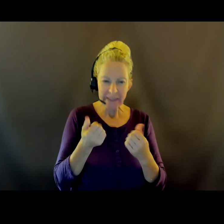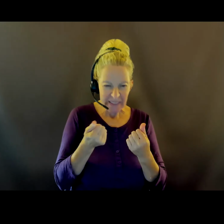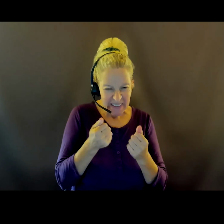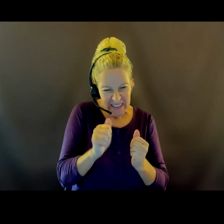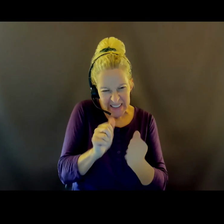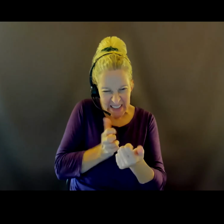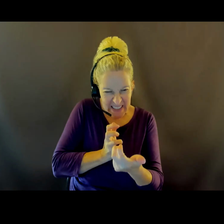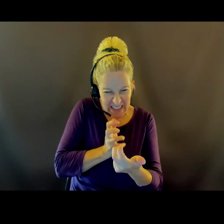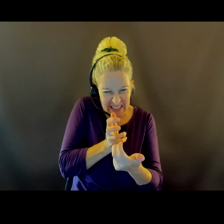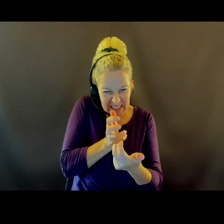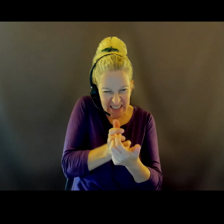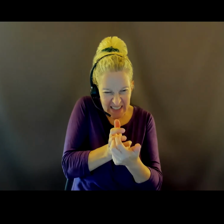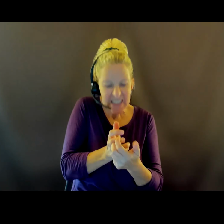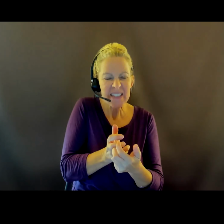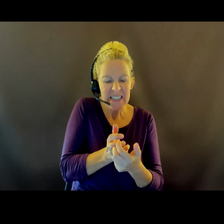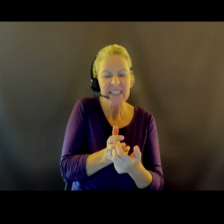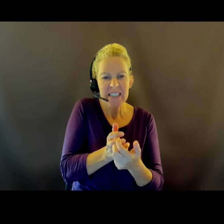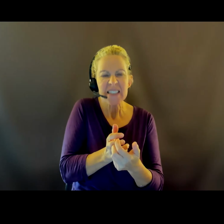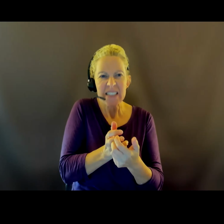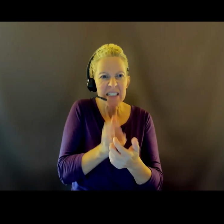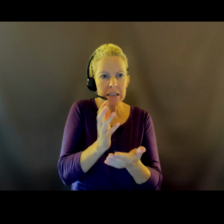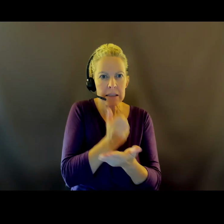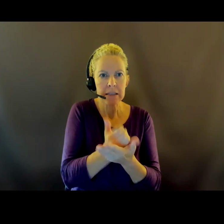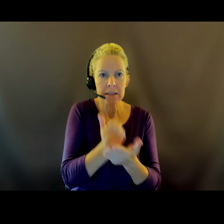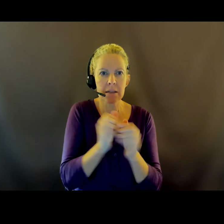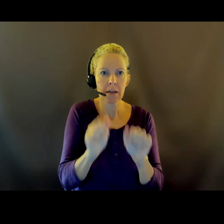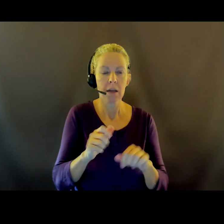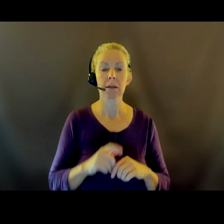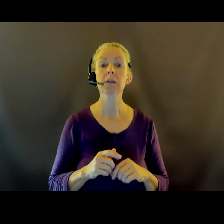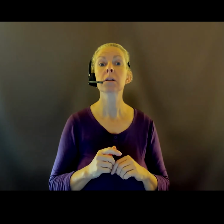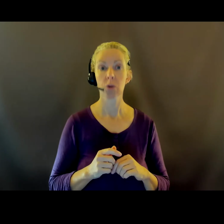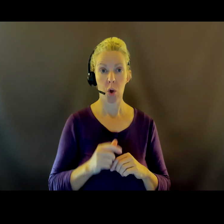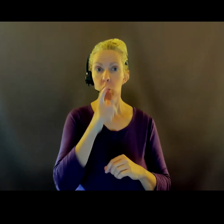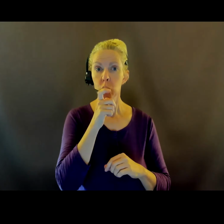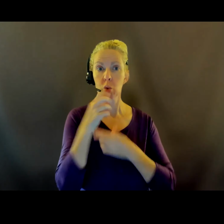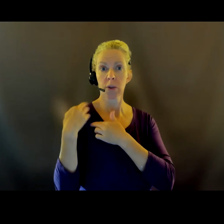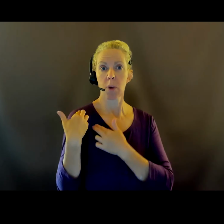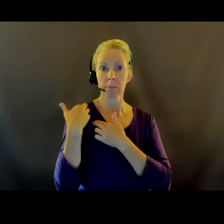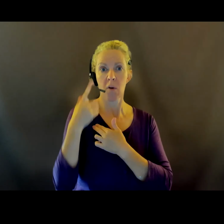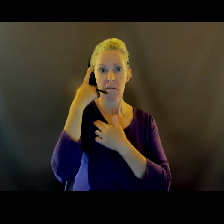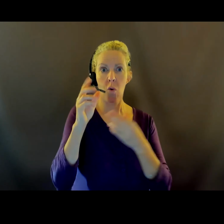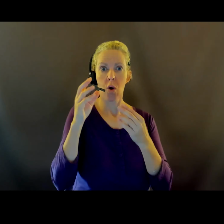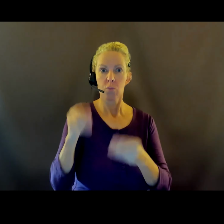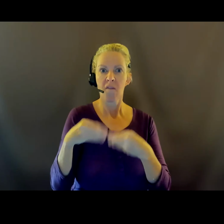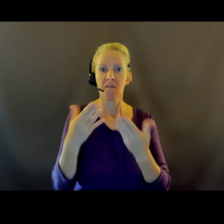The onus of understanding the content should not be on you. It should be on me, as a presenter. The person that presents.